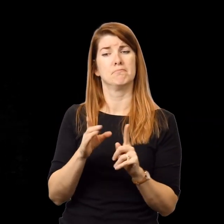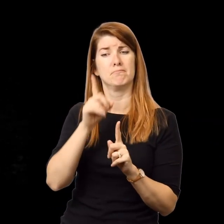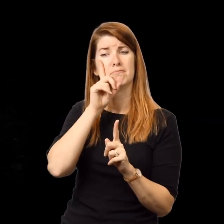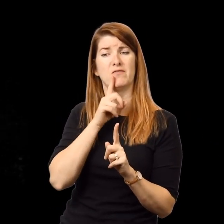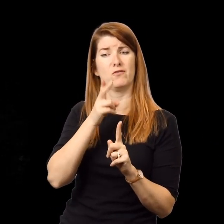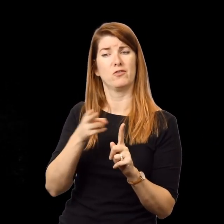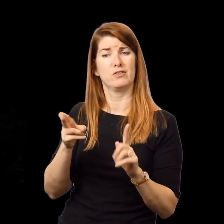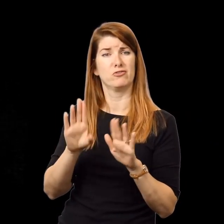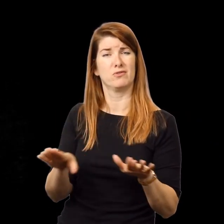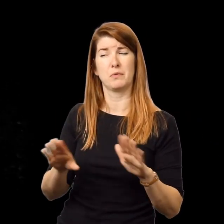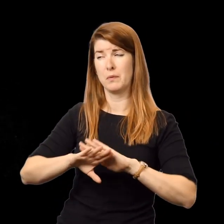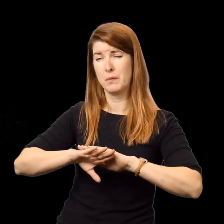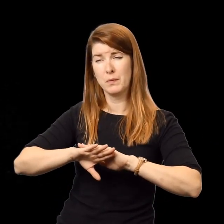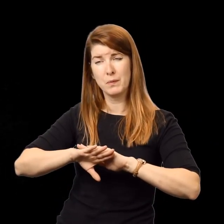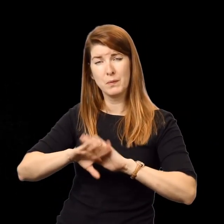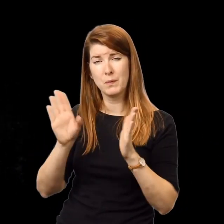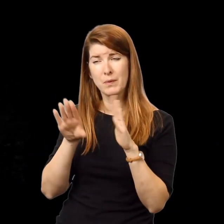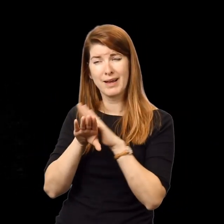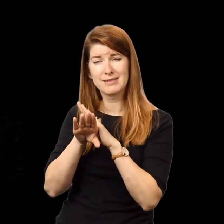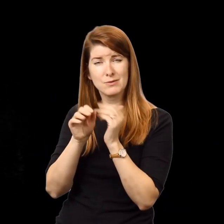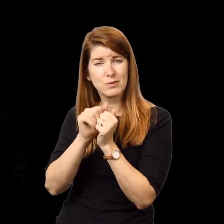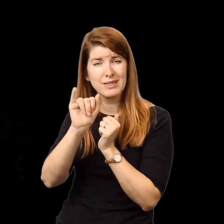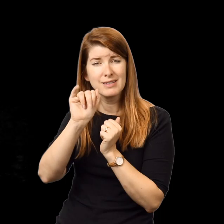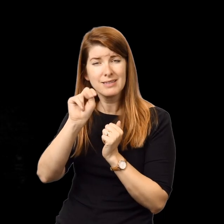Deaf and hard of hearing children who don't have access to incidental learning,